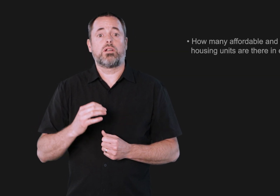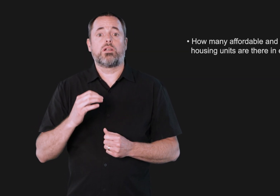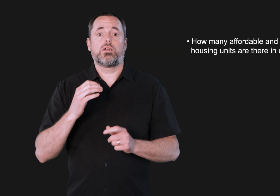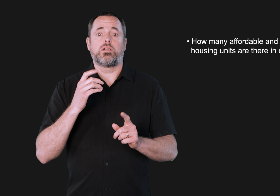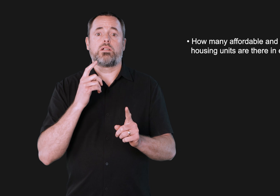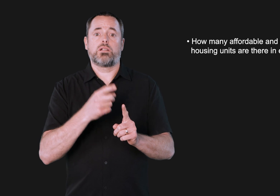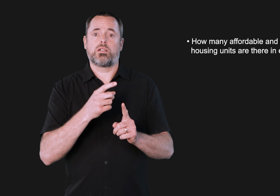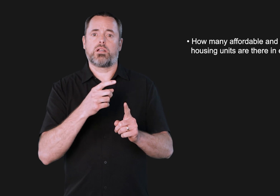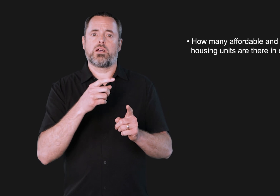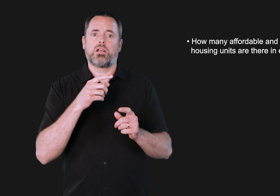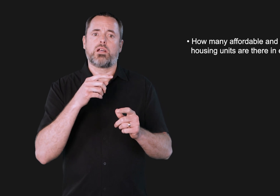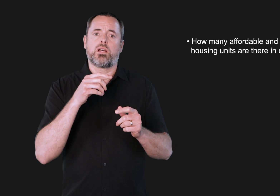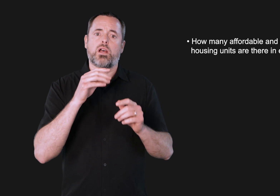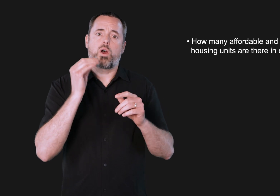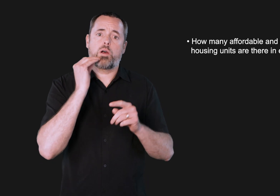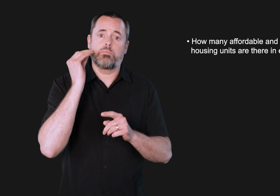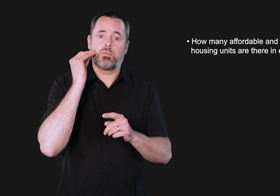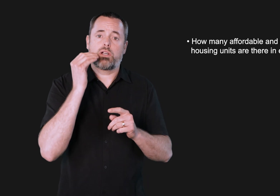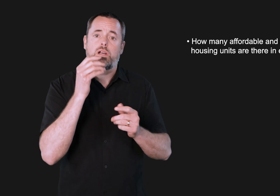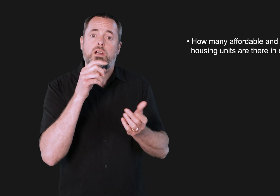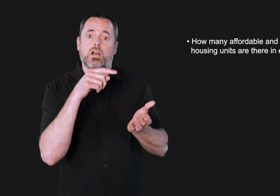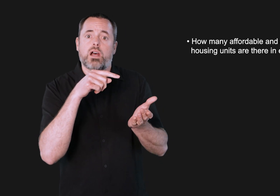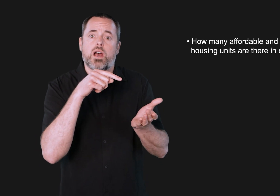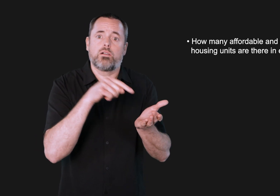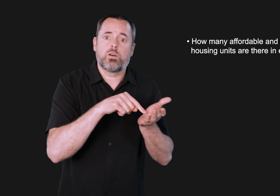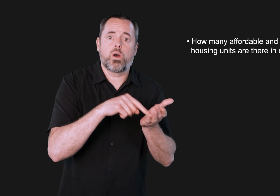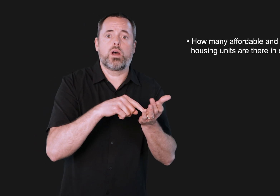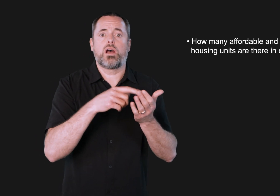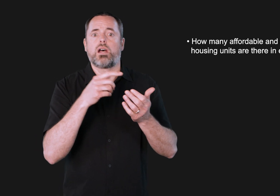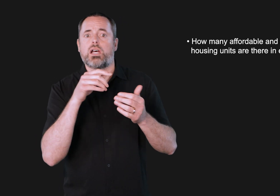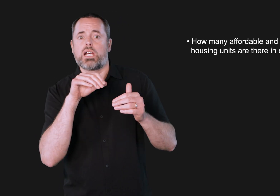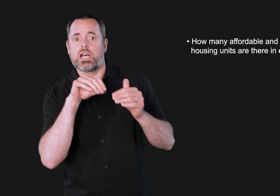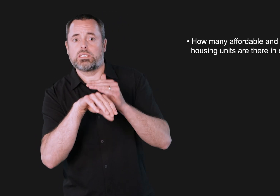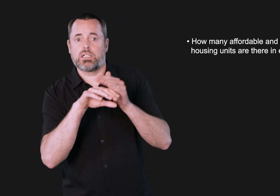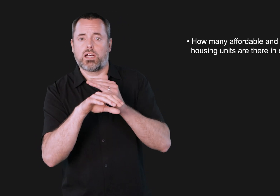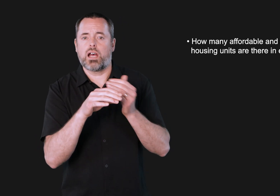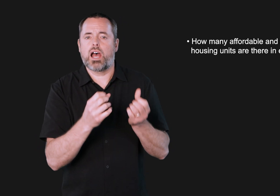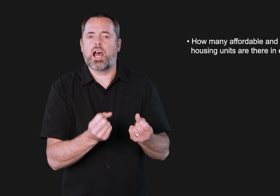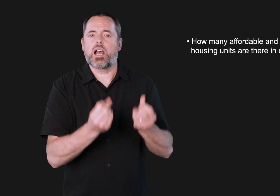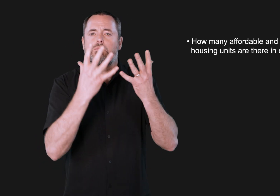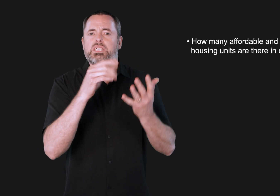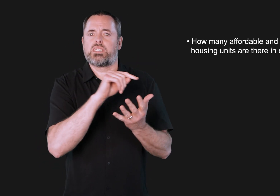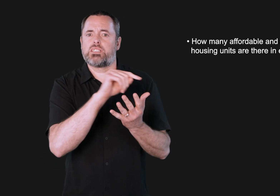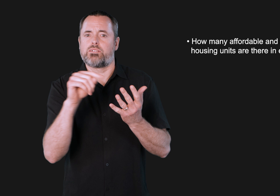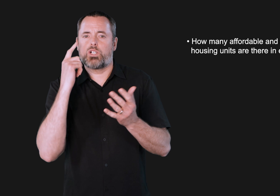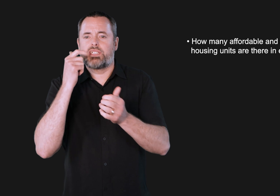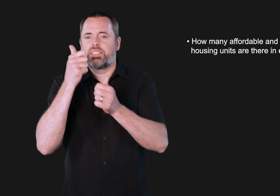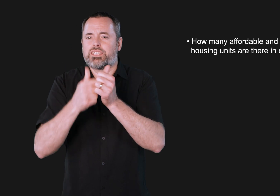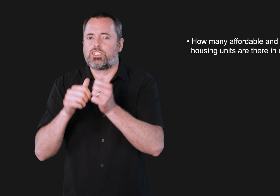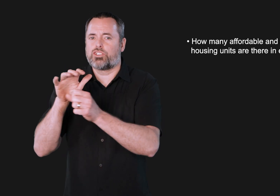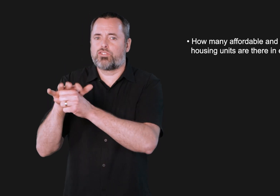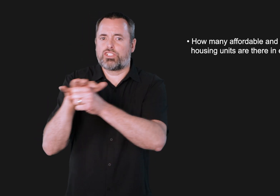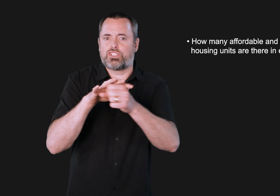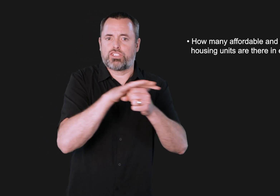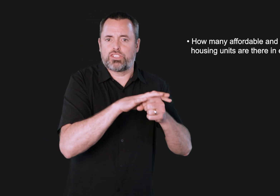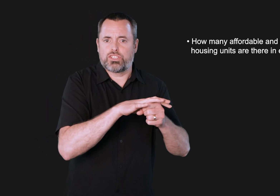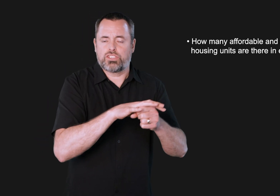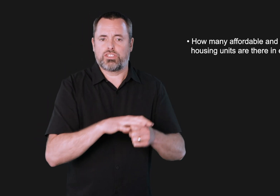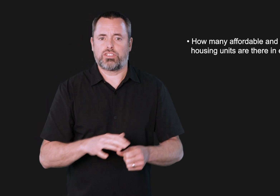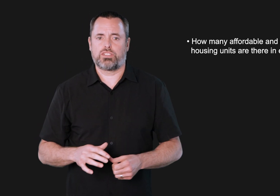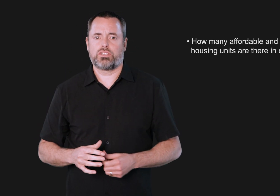• How many affordable and accessible housing units are there in each region?